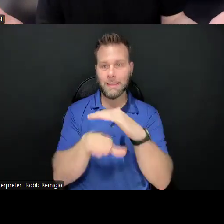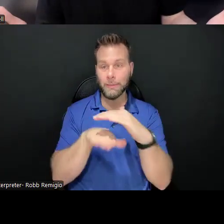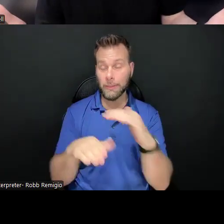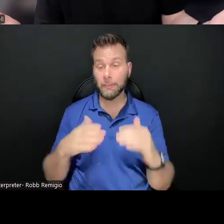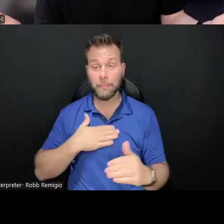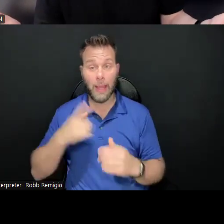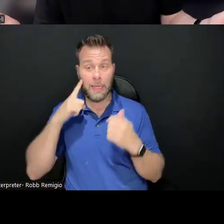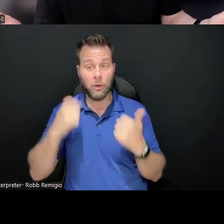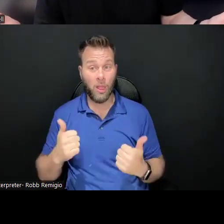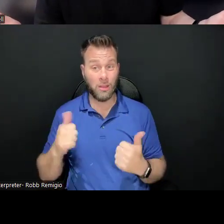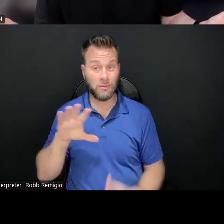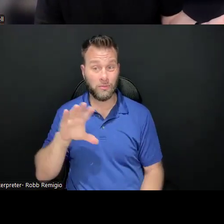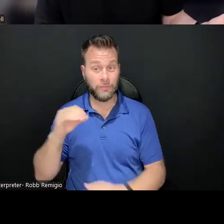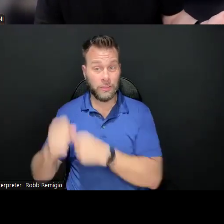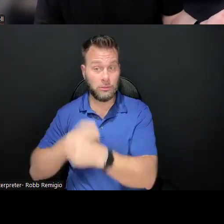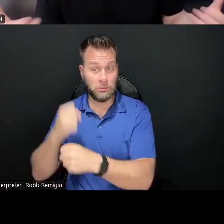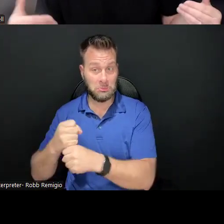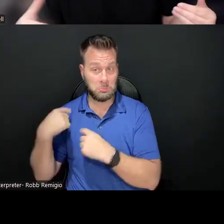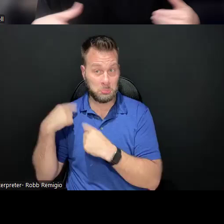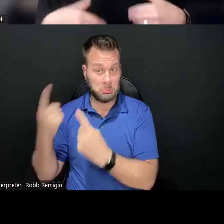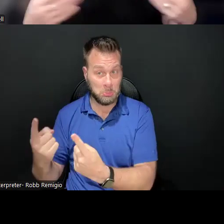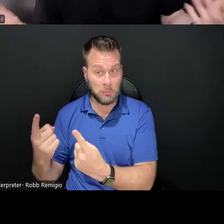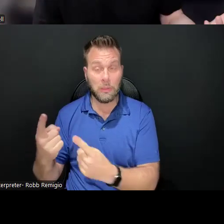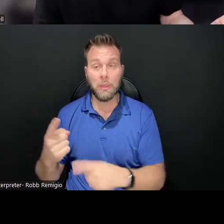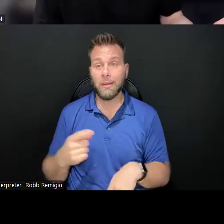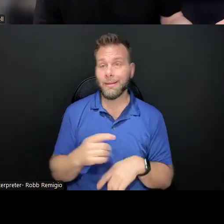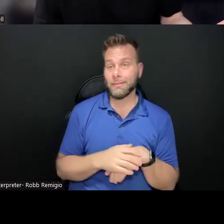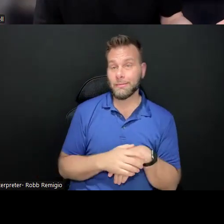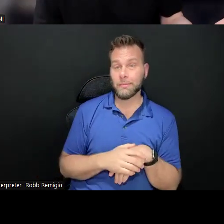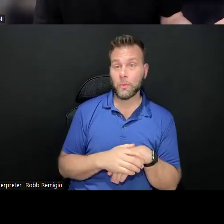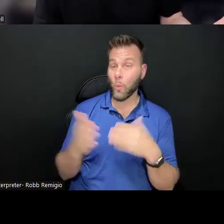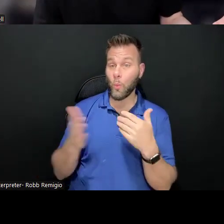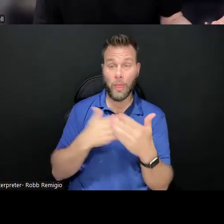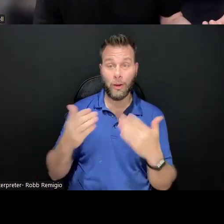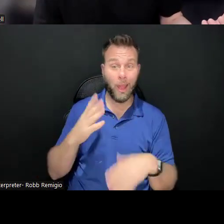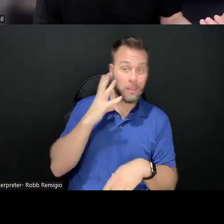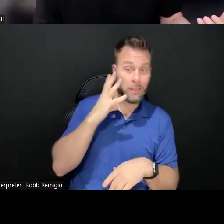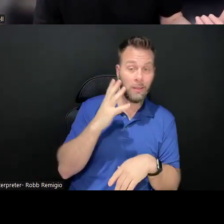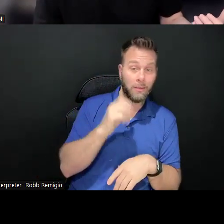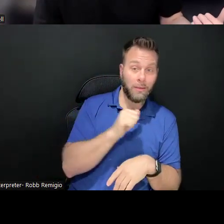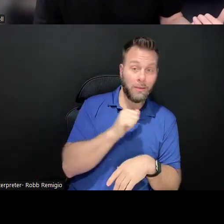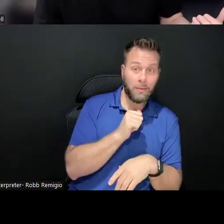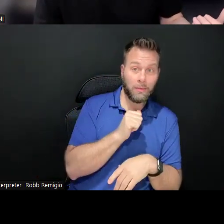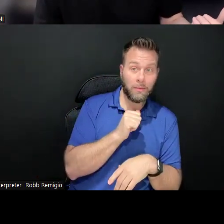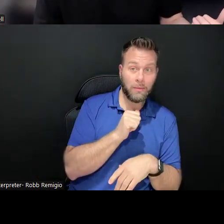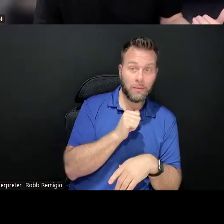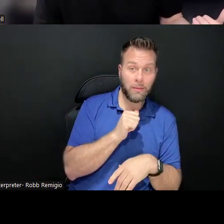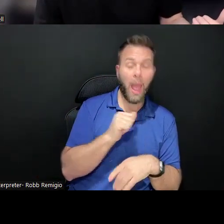I've had a hearing loss for, what, about 50 years now, and I have been -- whether I like it or not, I have been trained not